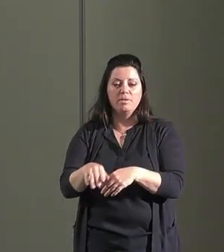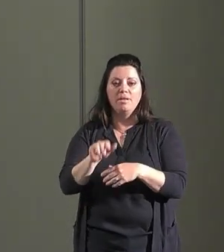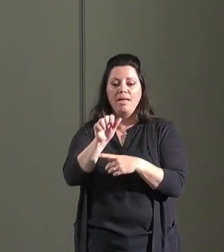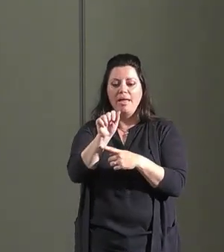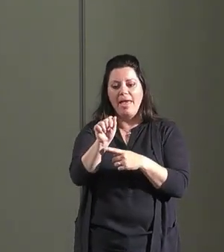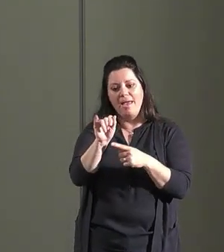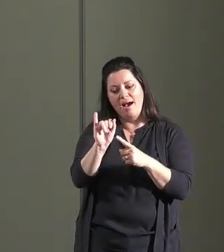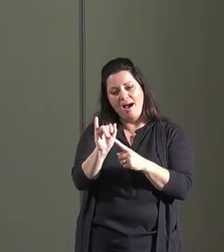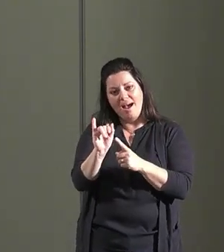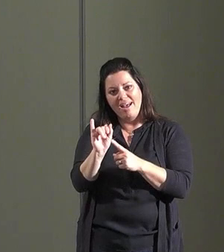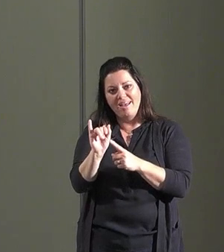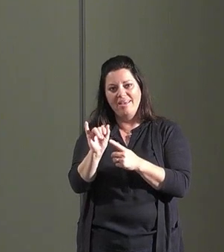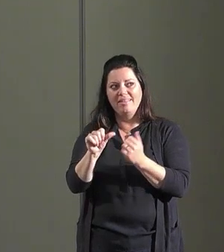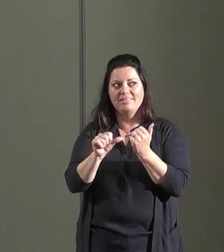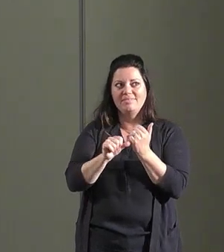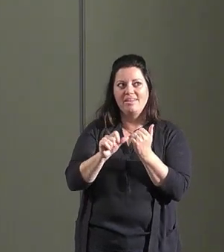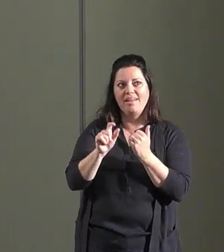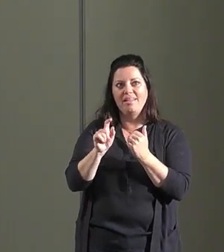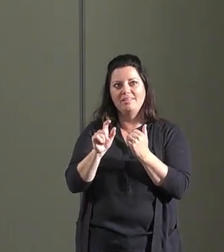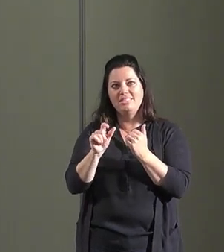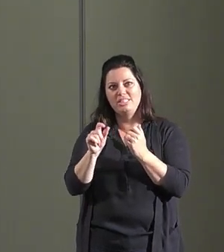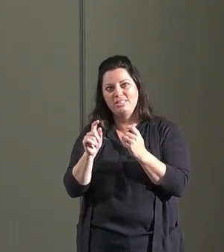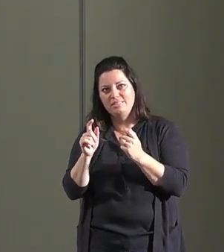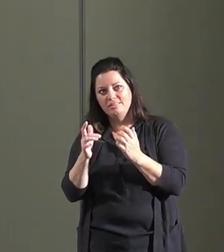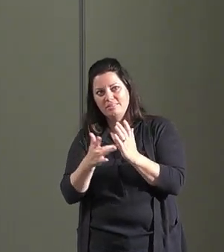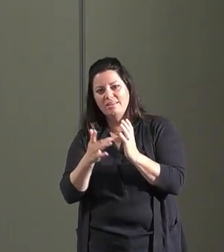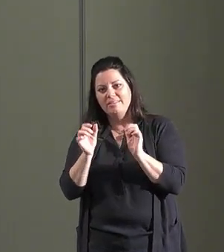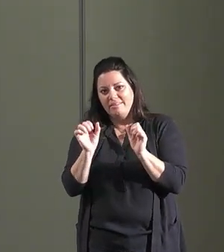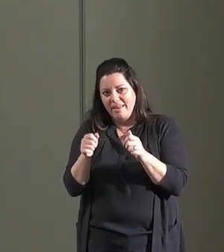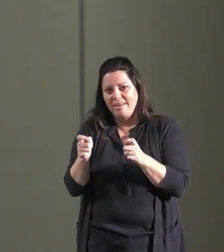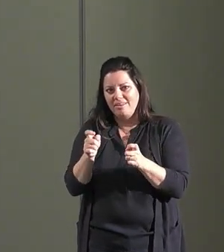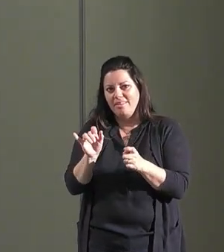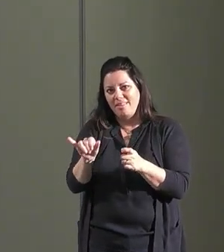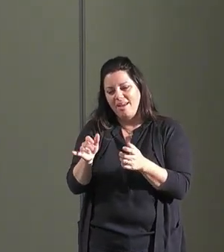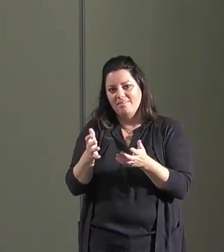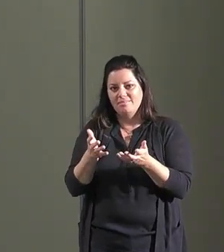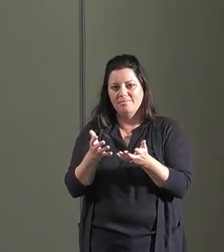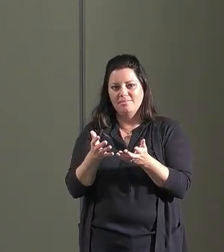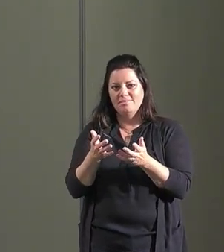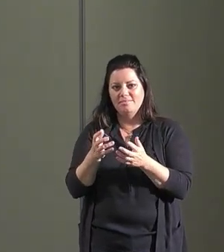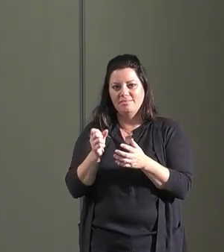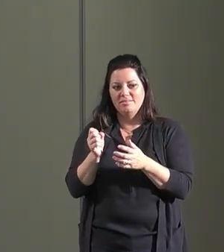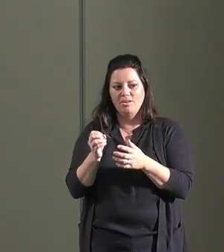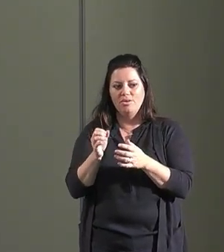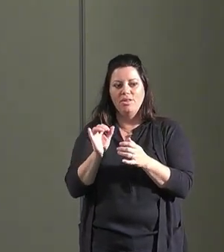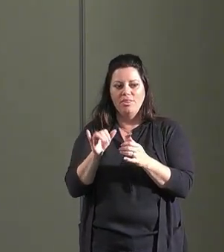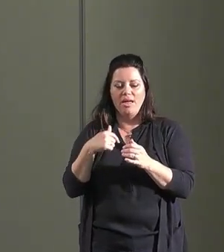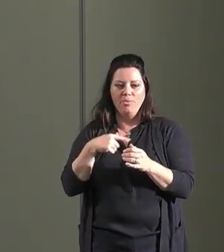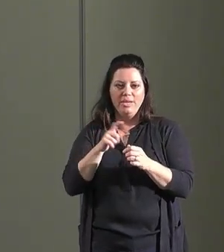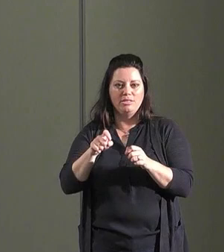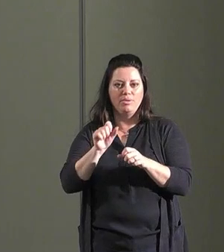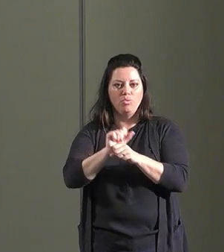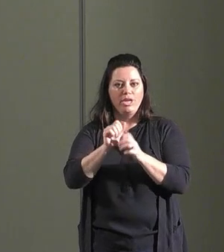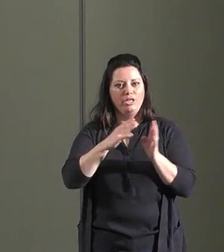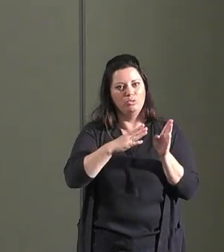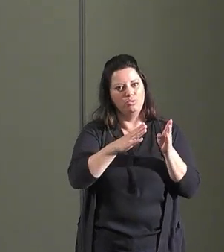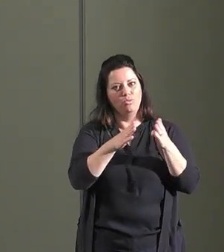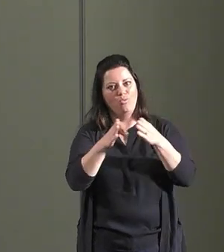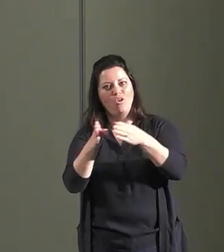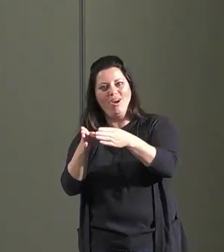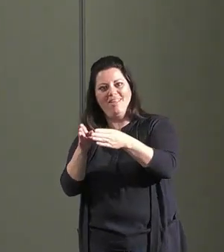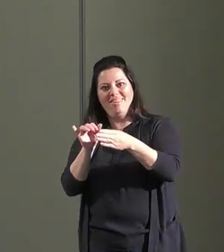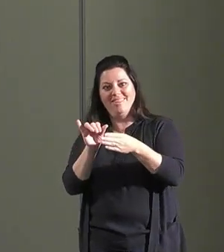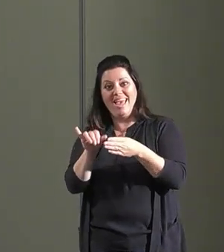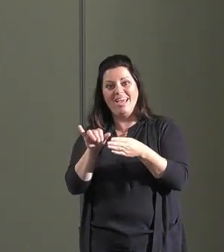and assistive technology could handle that. We need to work towards that. But not expected